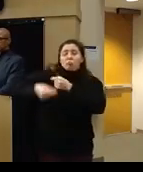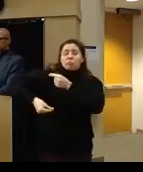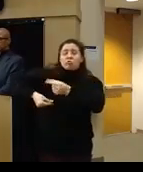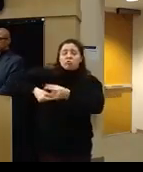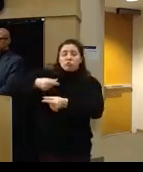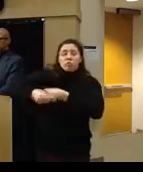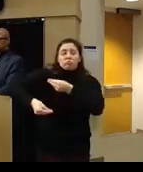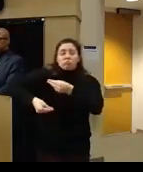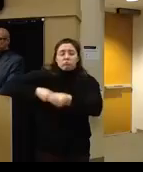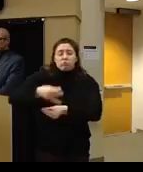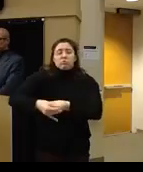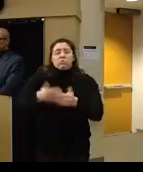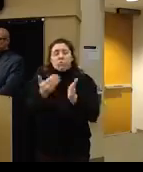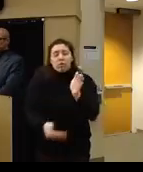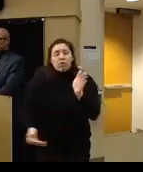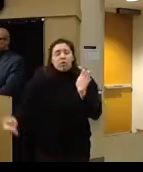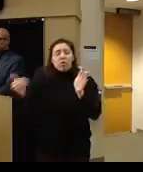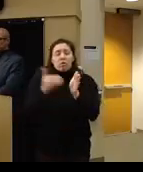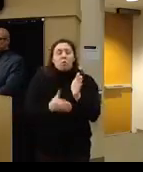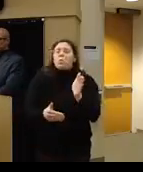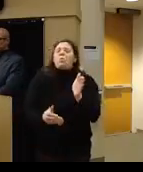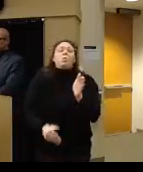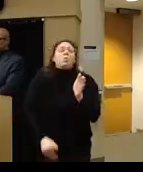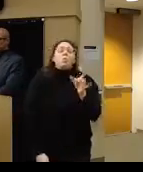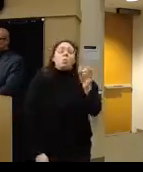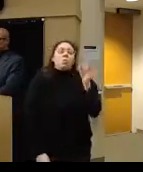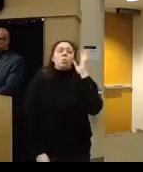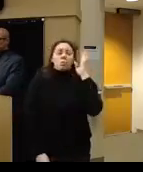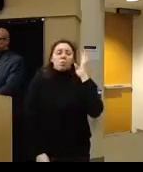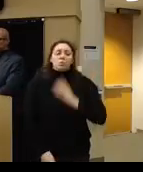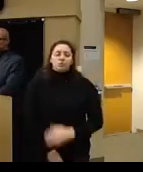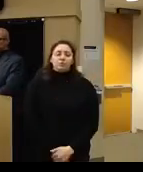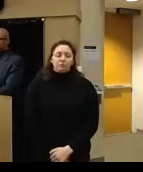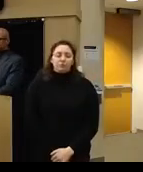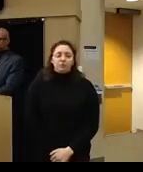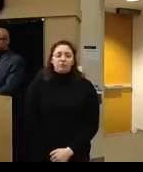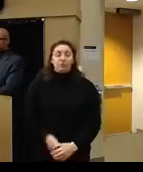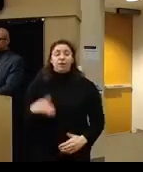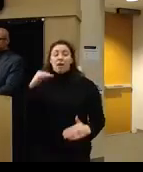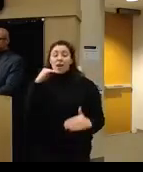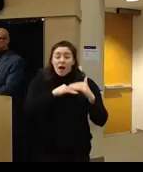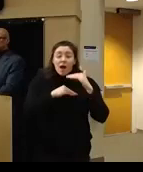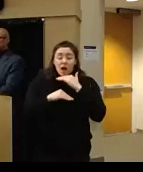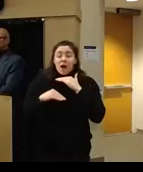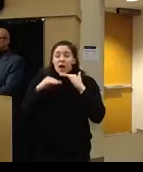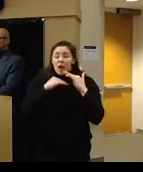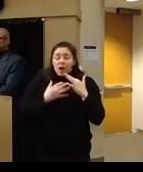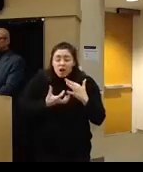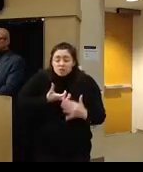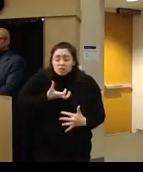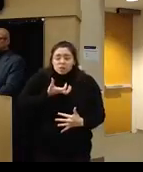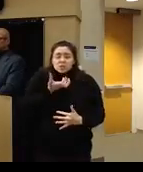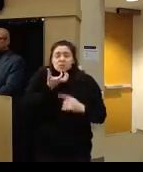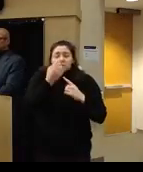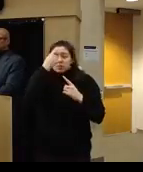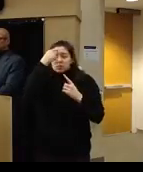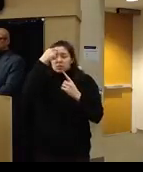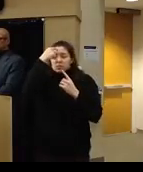generation after generation it takes a toll the LIE creeps into our psyche and I call it a squ